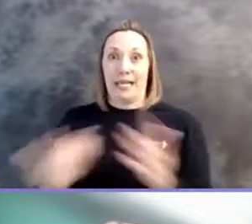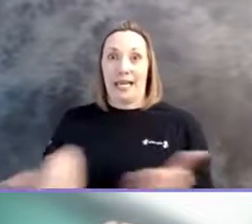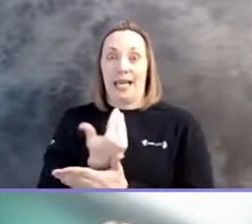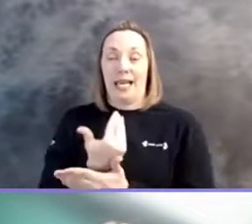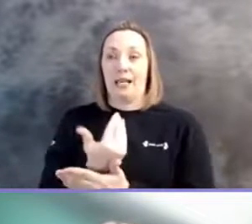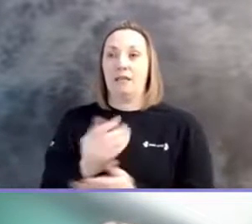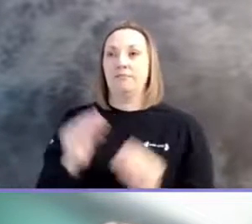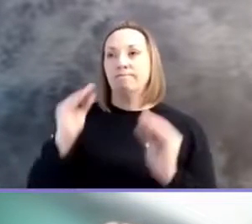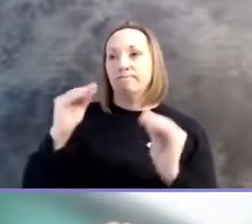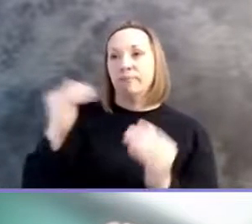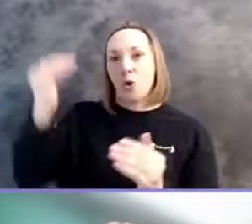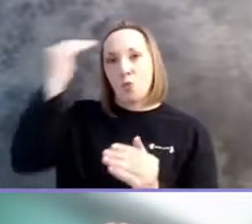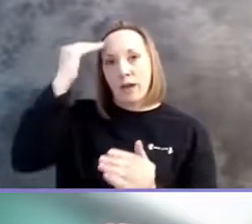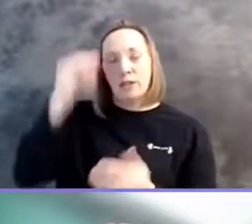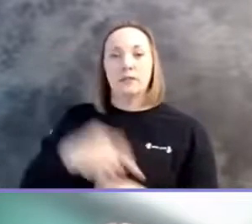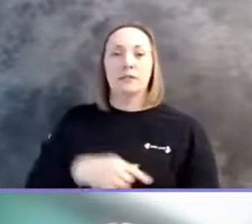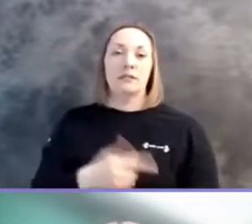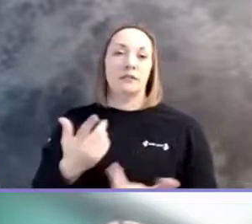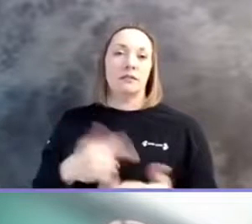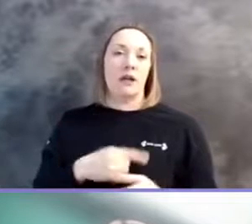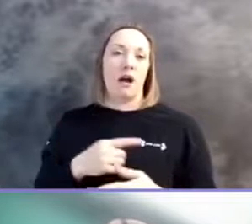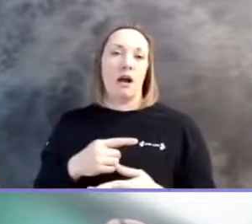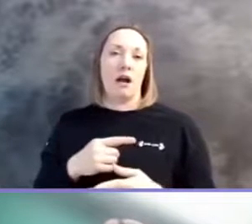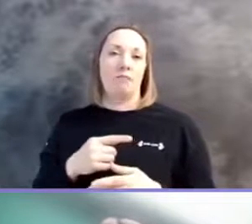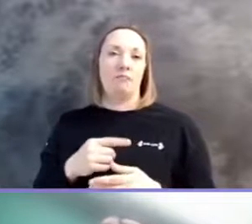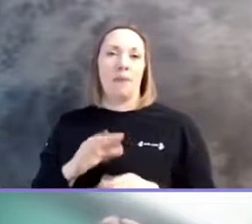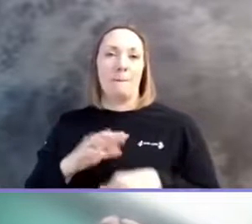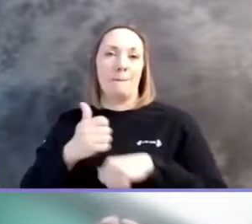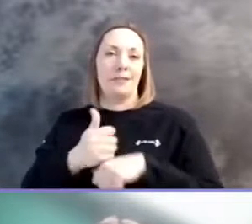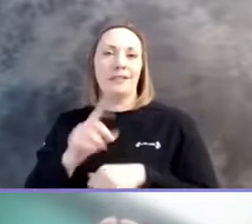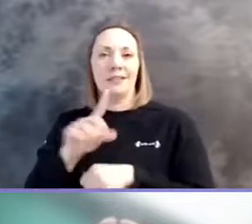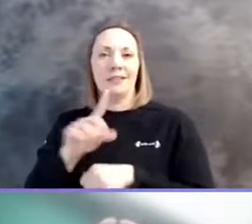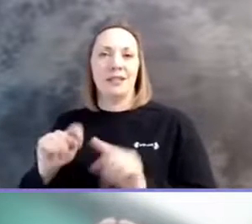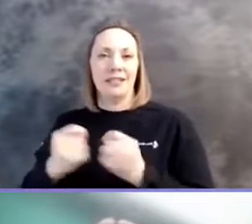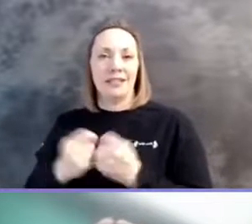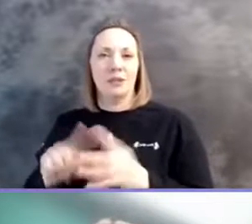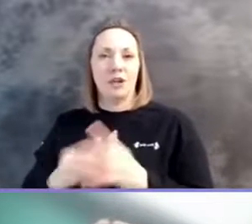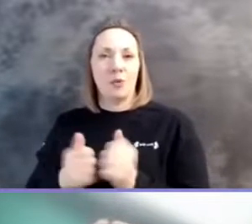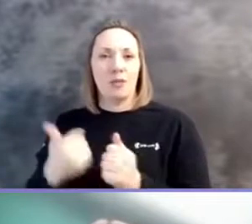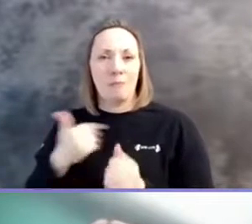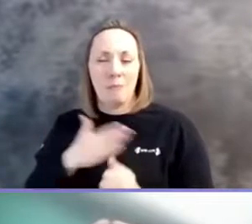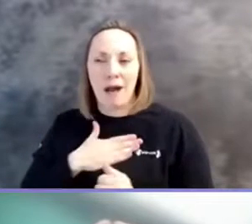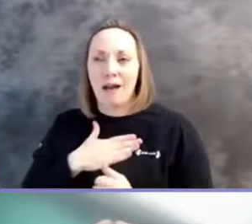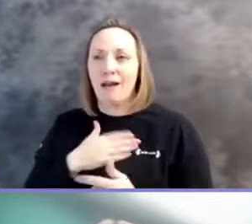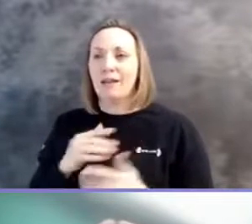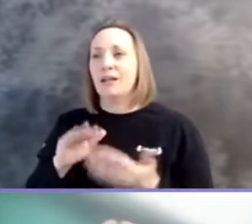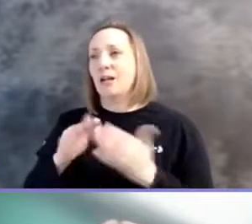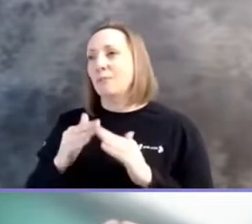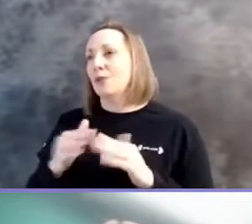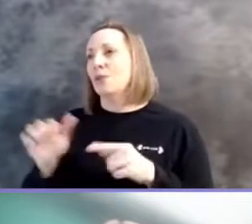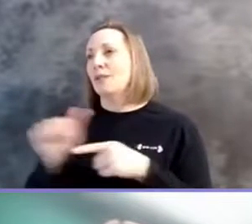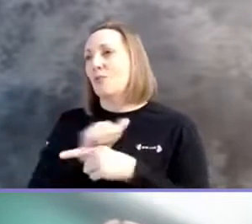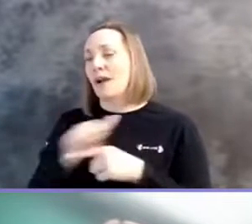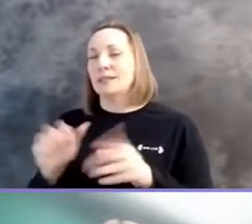department, it was a brand new topic. Because of that I started on the ground raising awareness come up building an appetite with disciplined